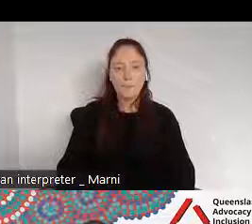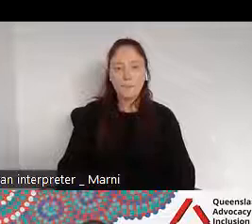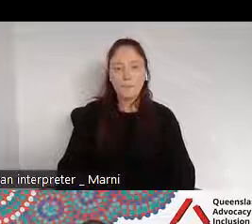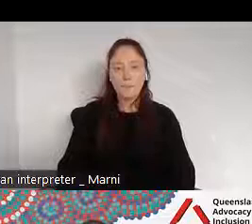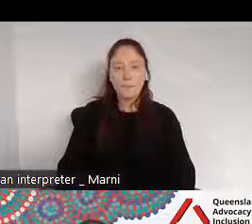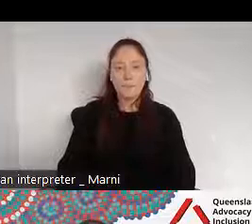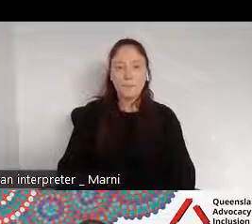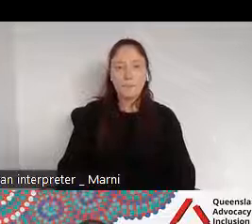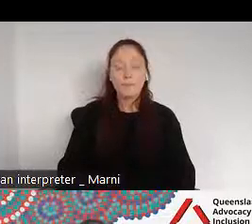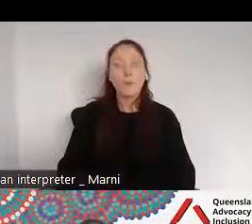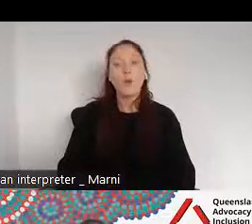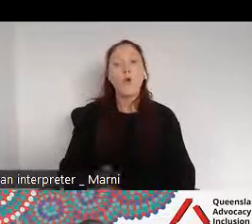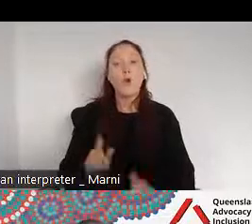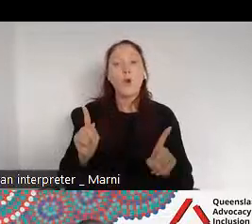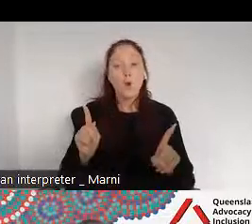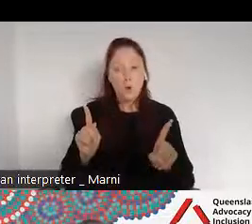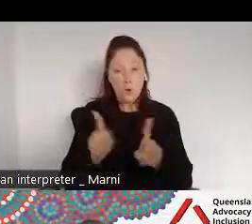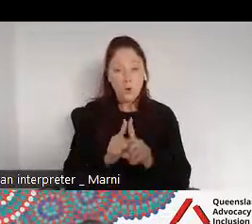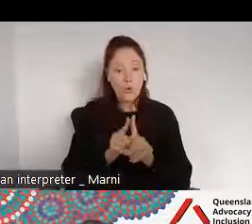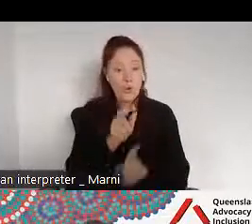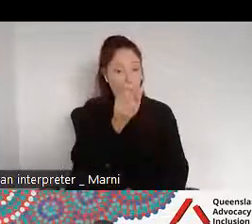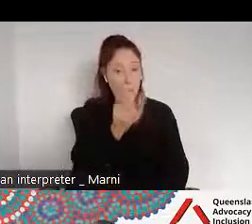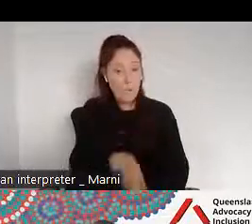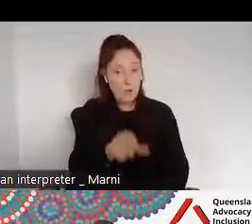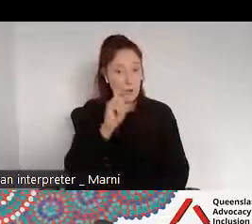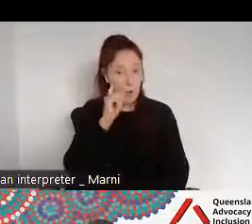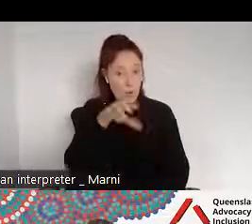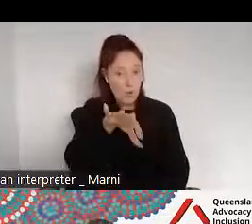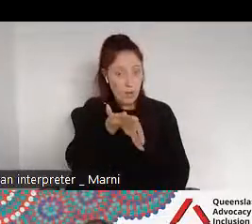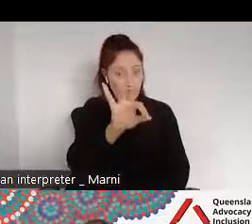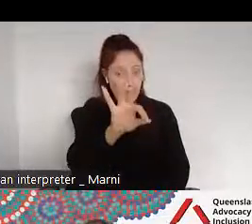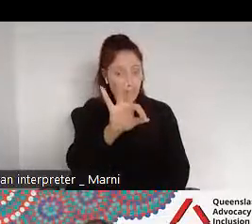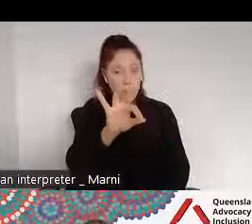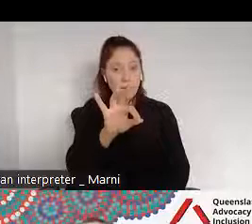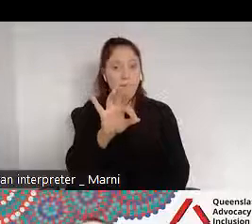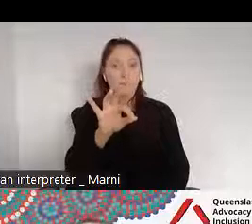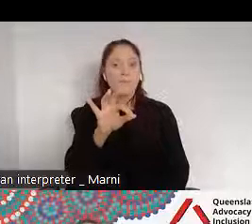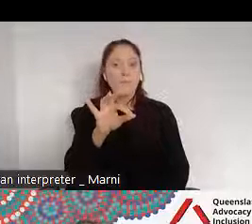In addition to satisfying the appropriateness considerations, anyone appointed to that role